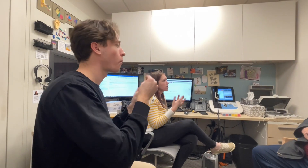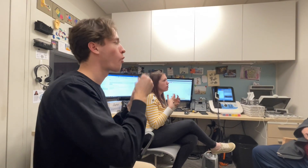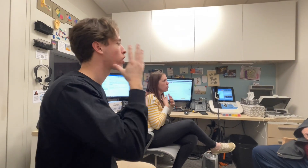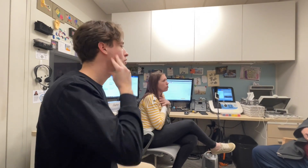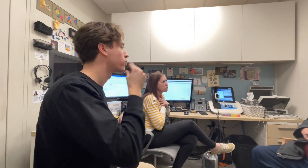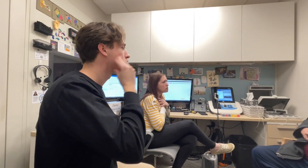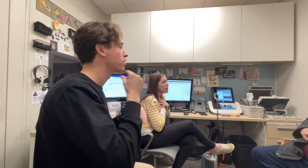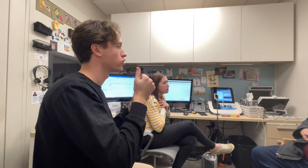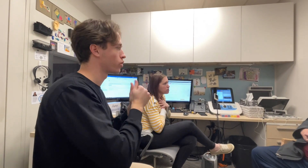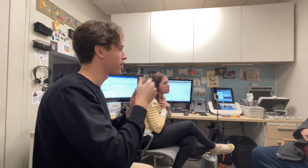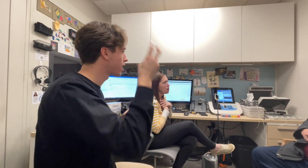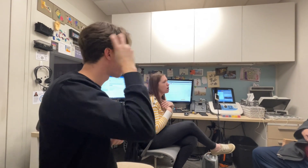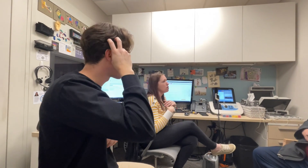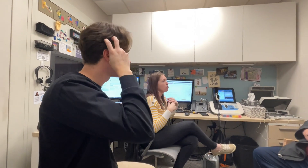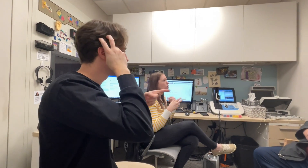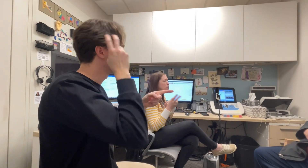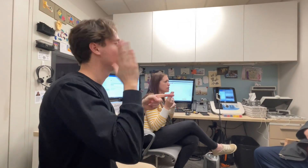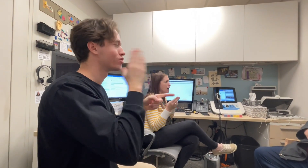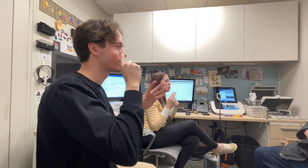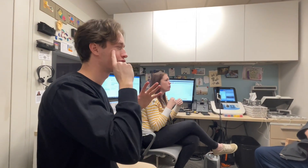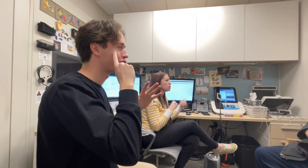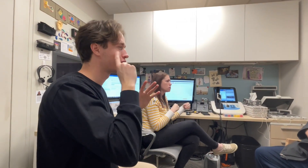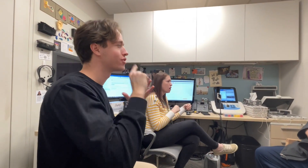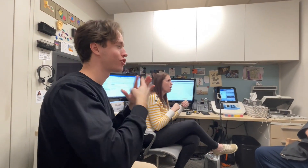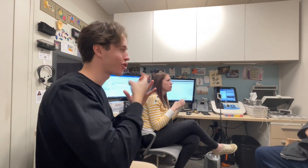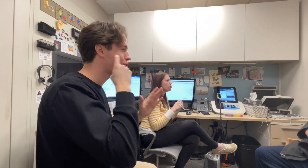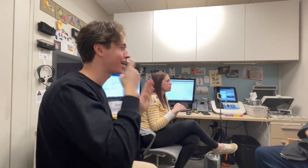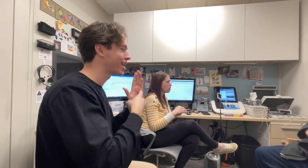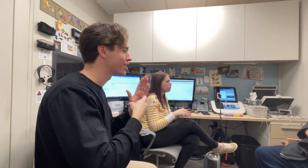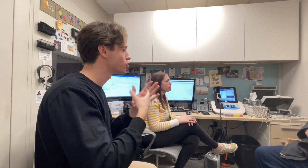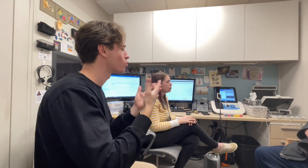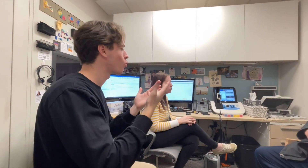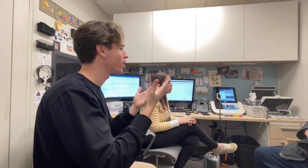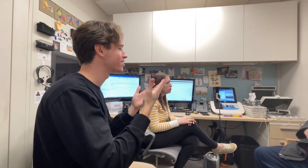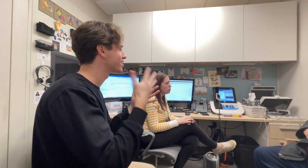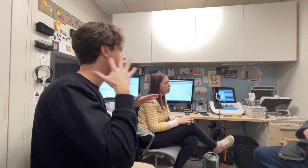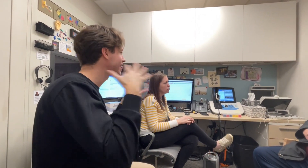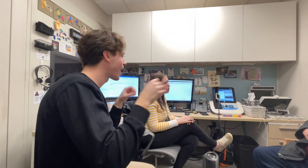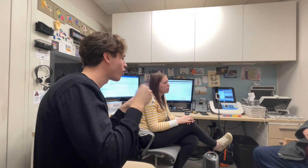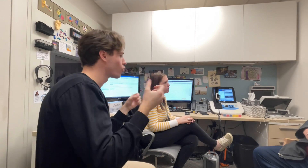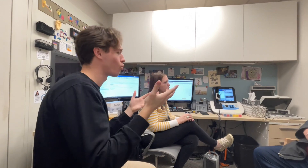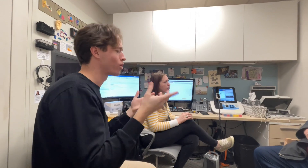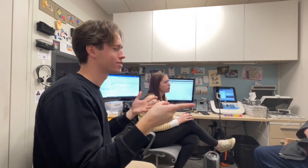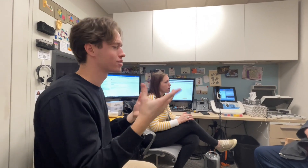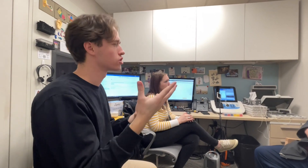get your own sense of what's loud what's soft what's comfortable and everything in